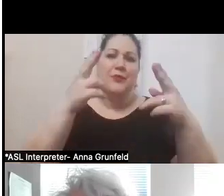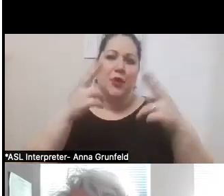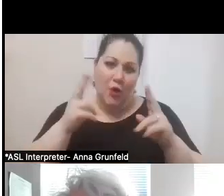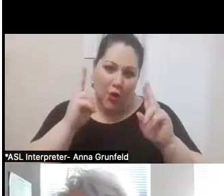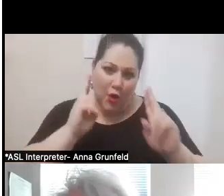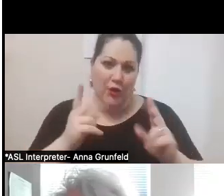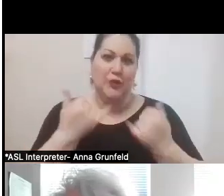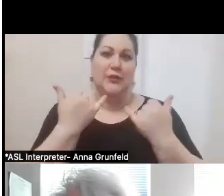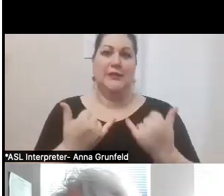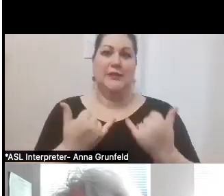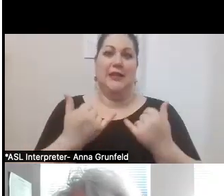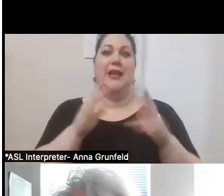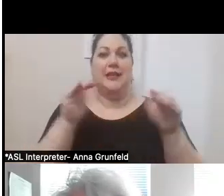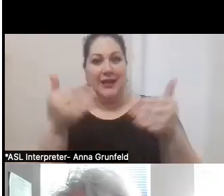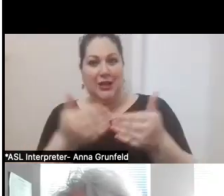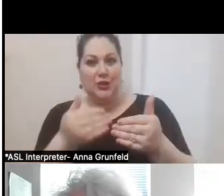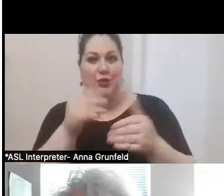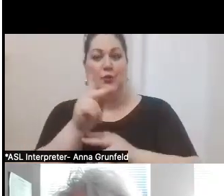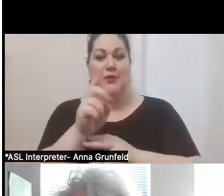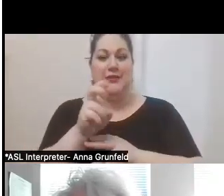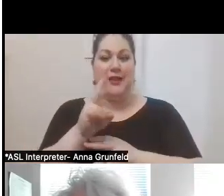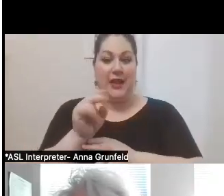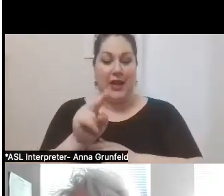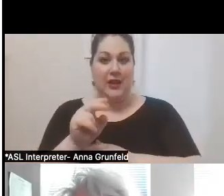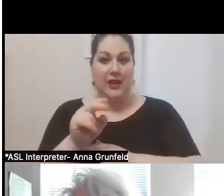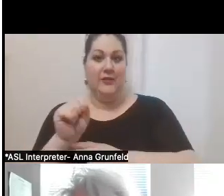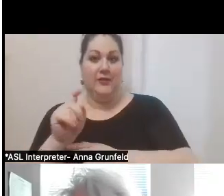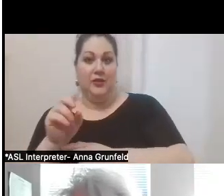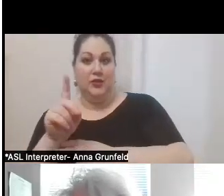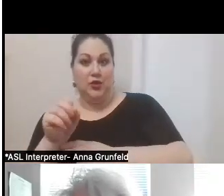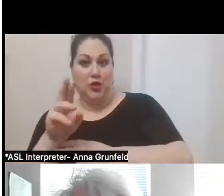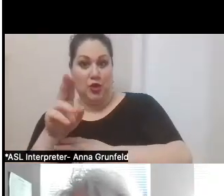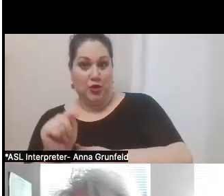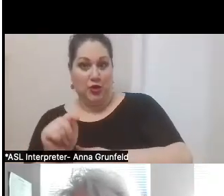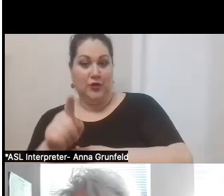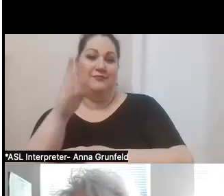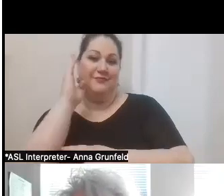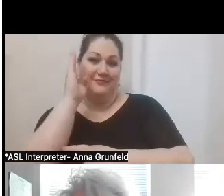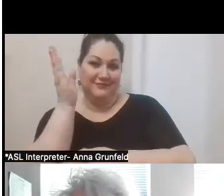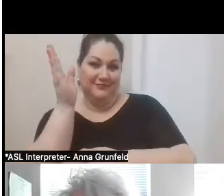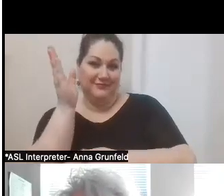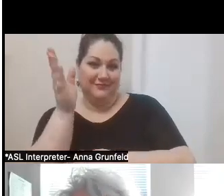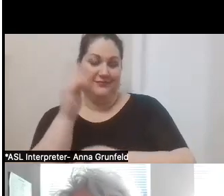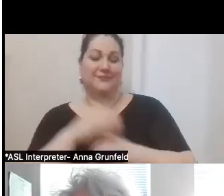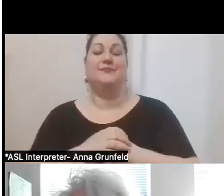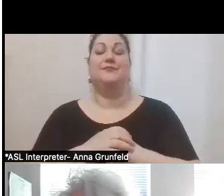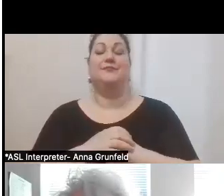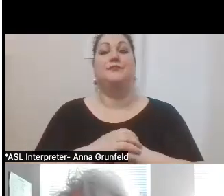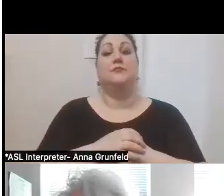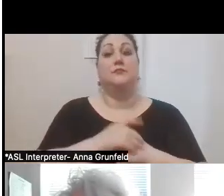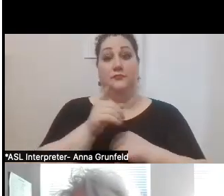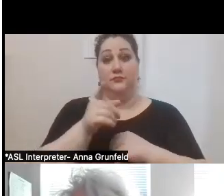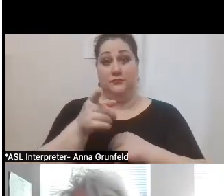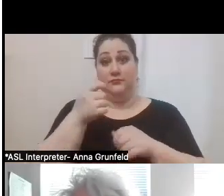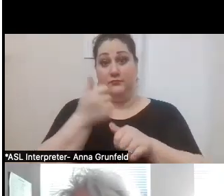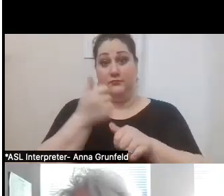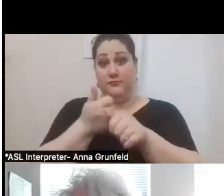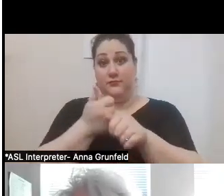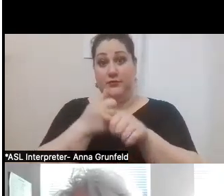who will kickstart day three of our conference. Dr. Kevin Stoddart is founding director of the Red Path Center and adjunct